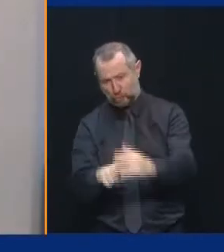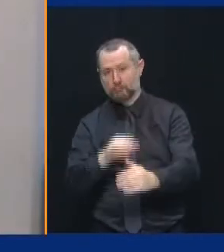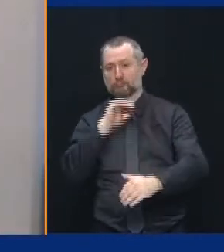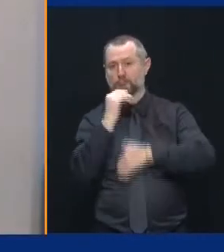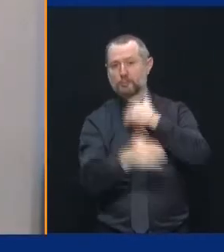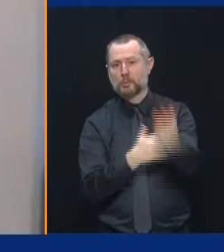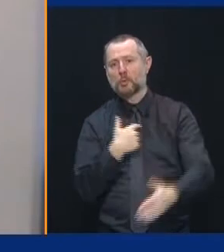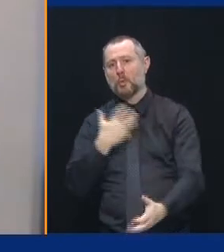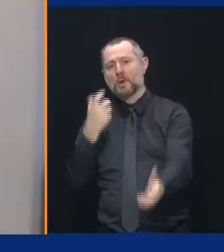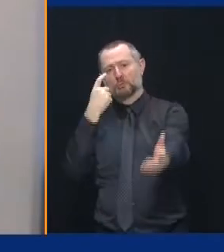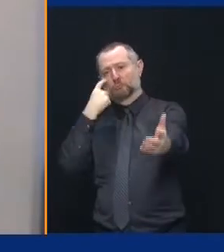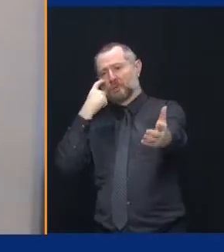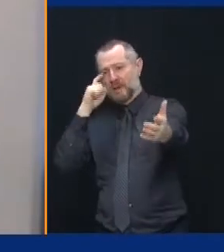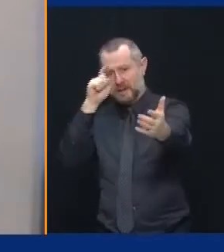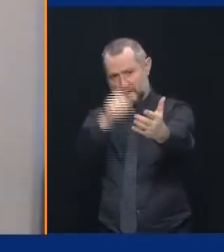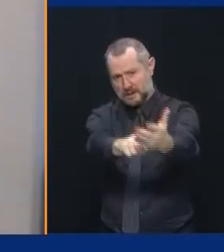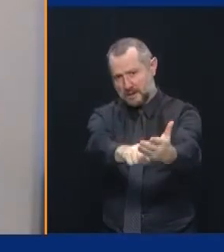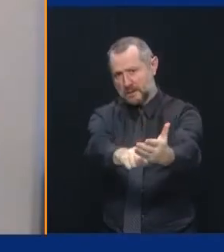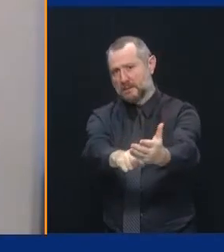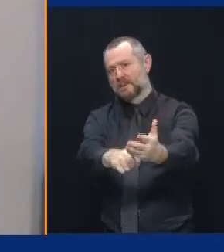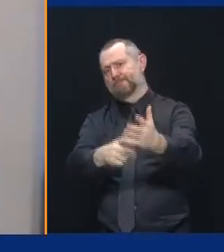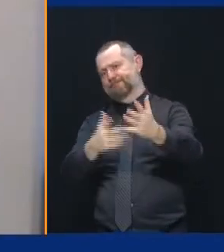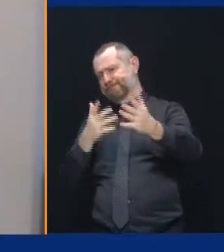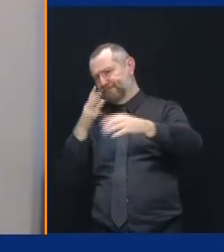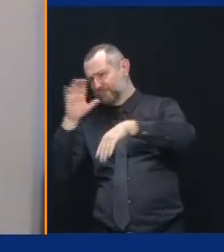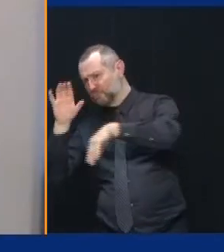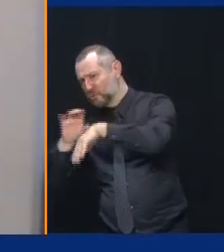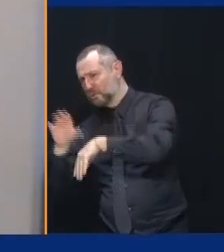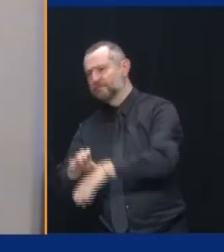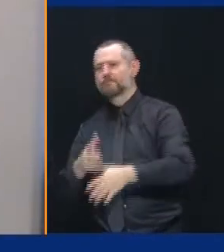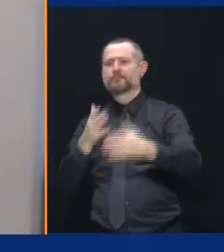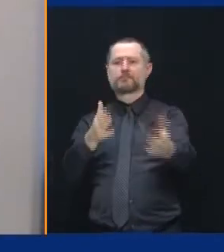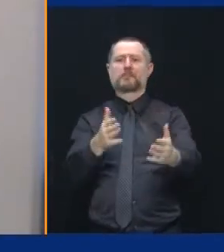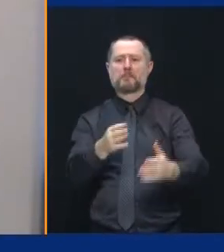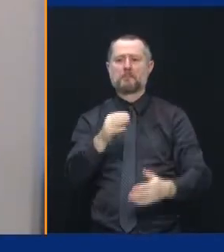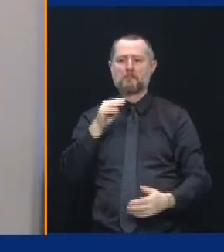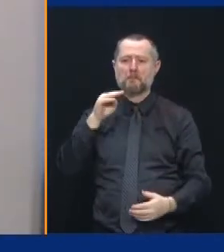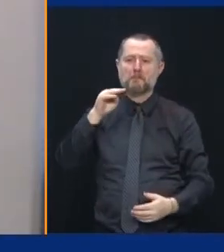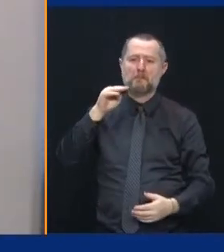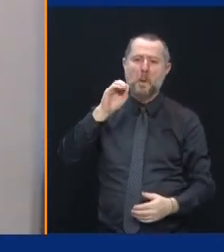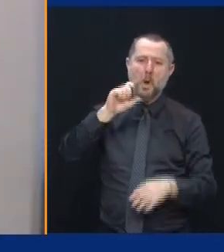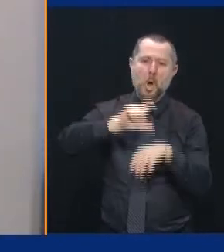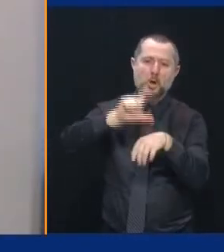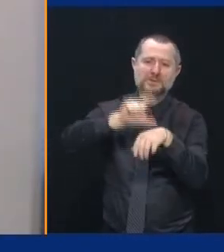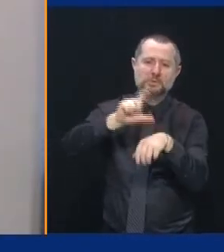QUOTE, LEADERS SHOULD SERVE AS A THERMOSTAT, NOT A THERMOMETER. WE KNOW IT WAS WITH YOU AND